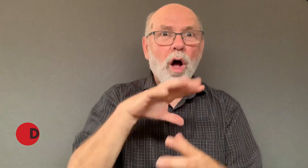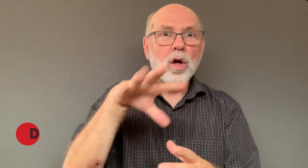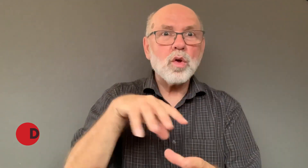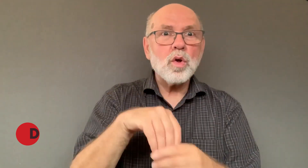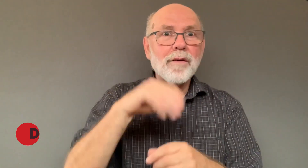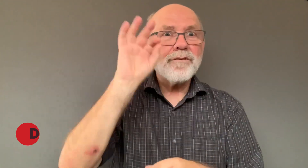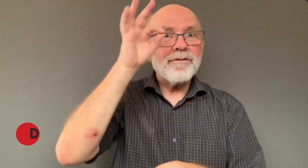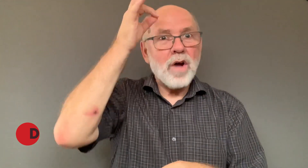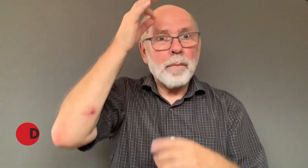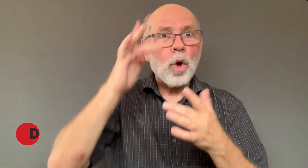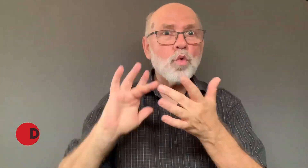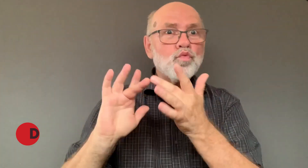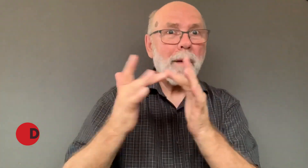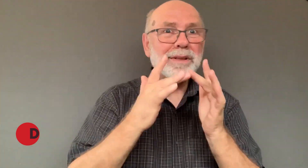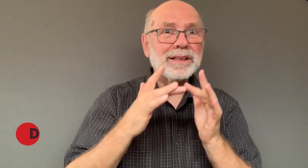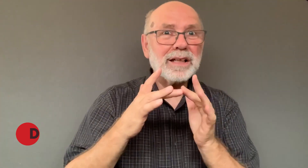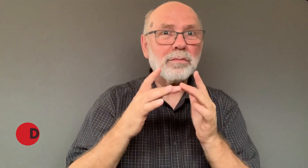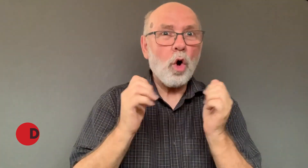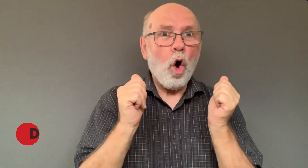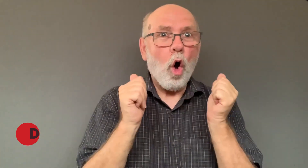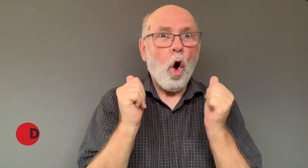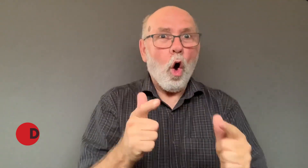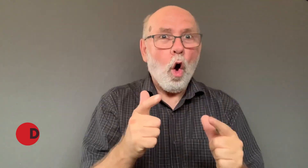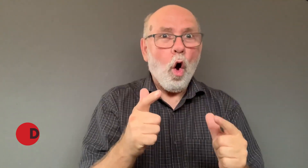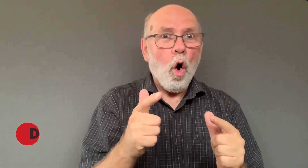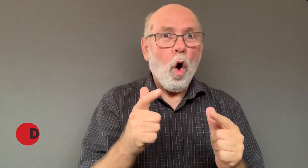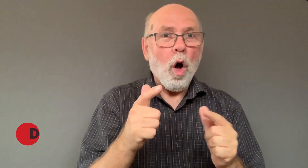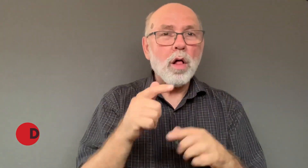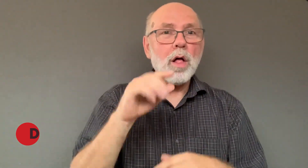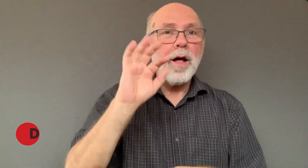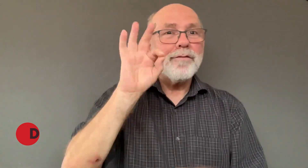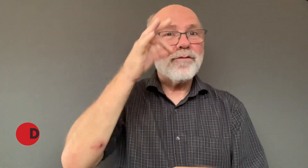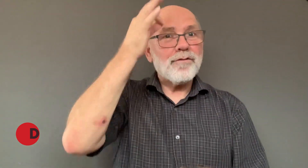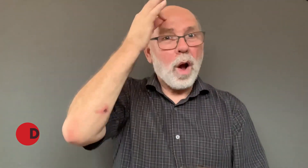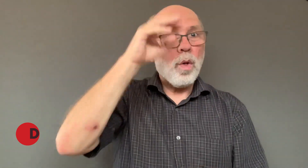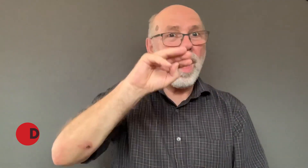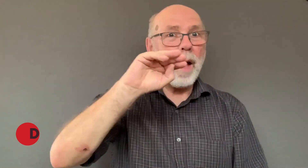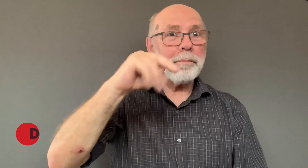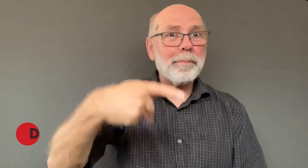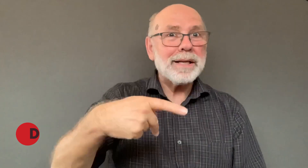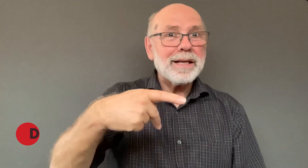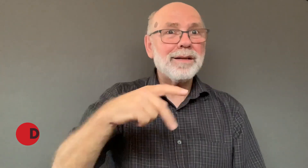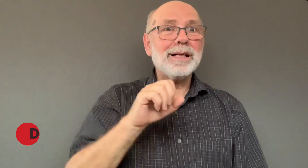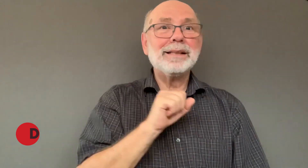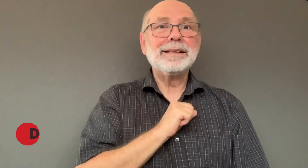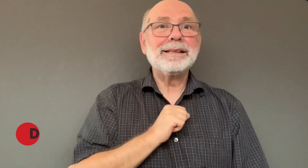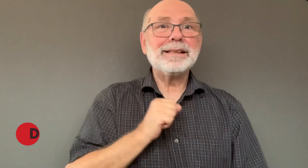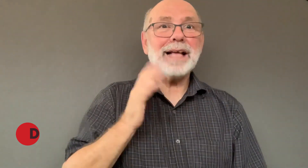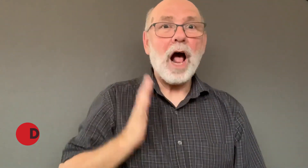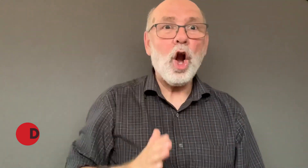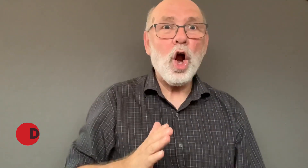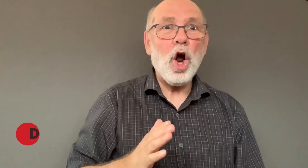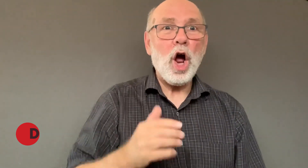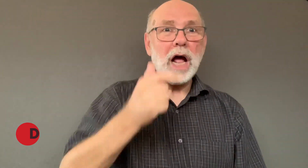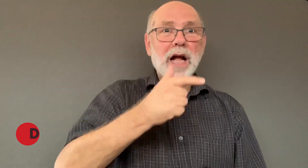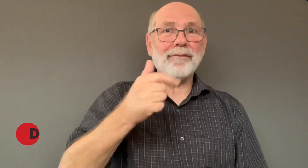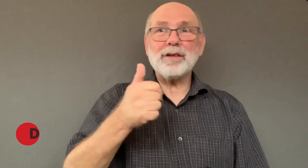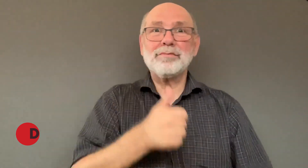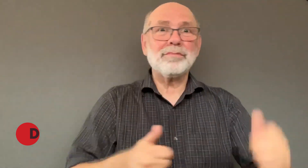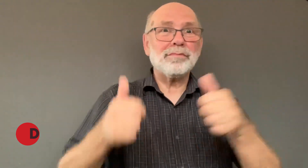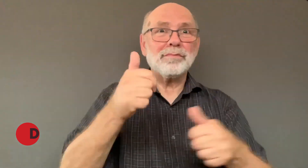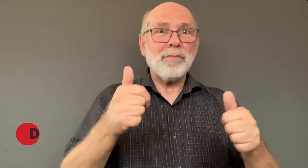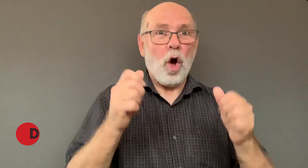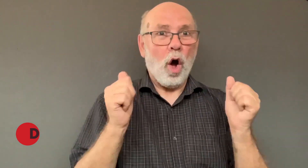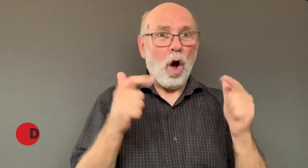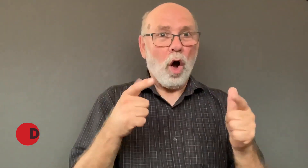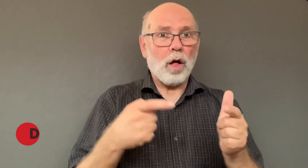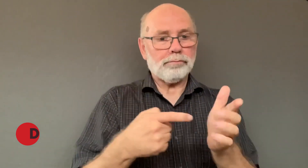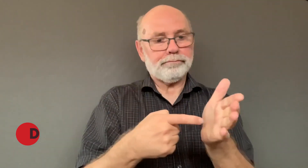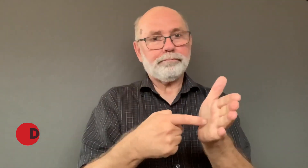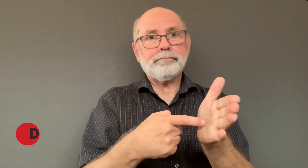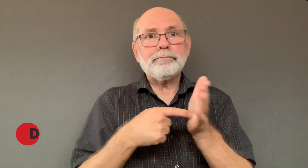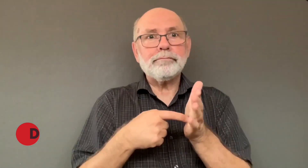included in the federal website, all MPs, government, and senators are required